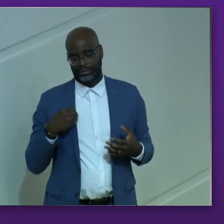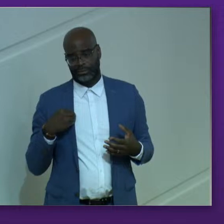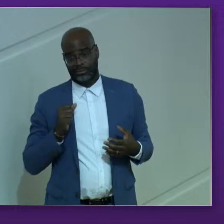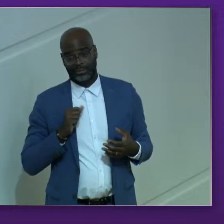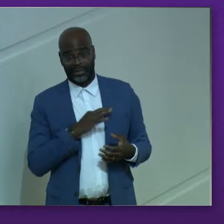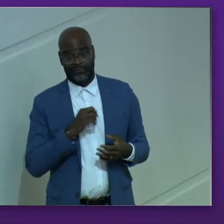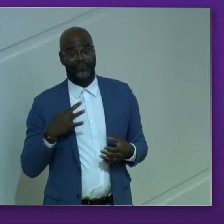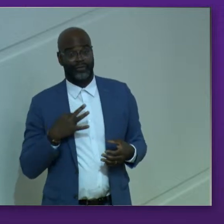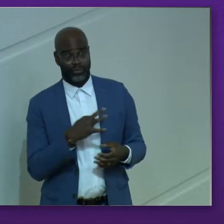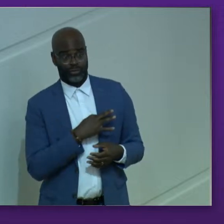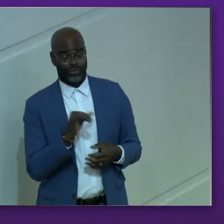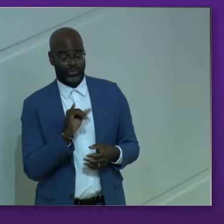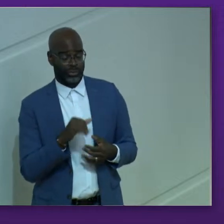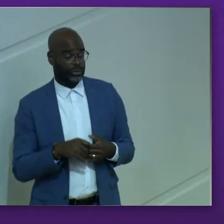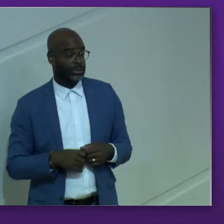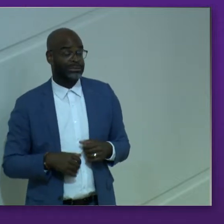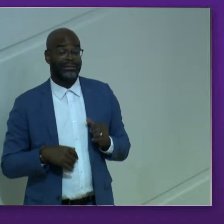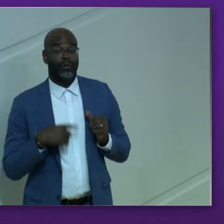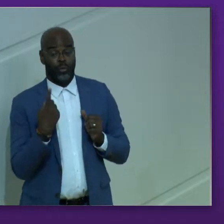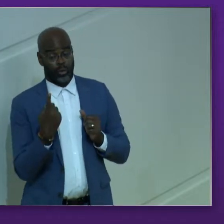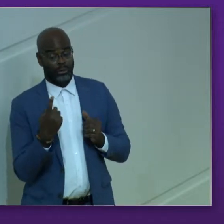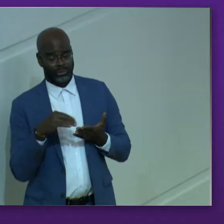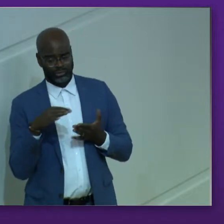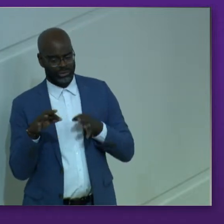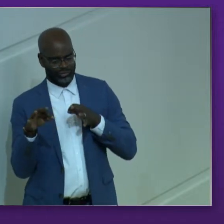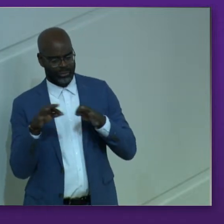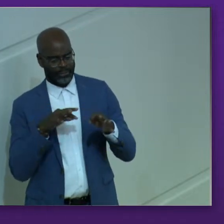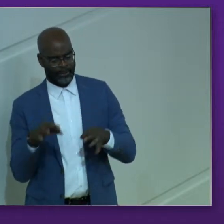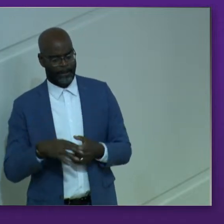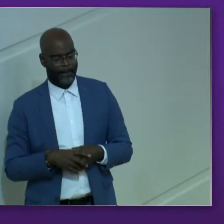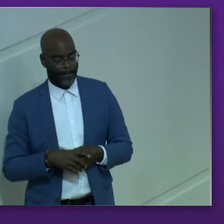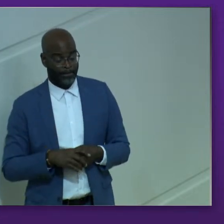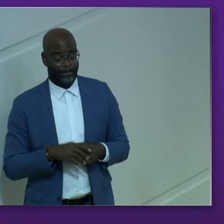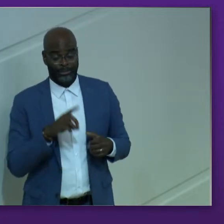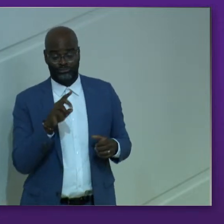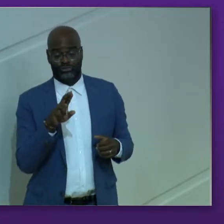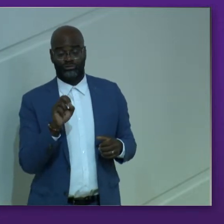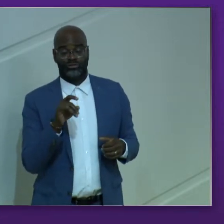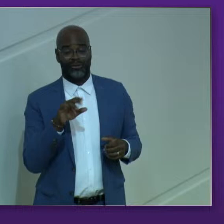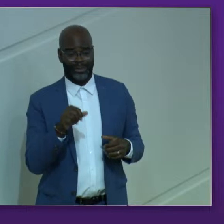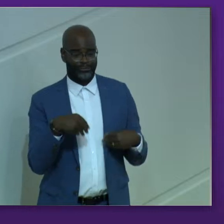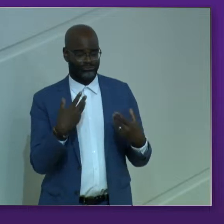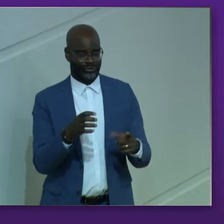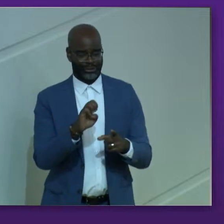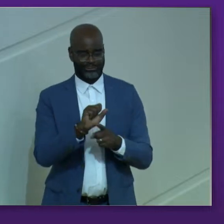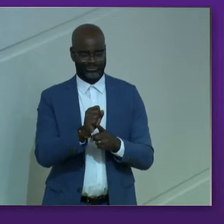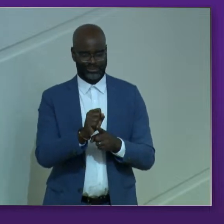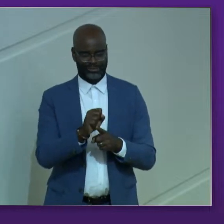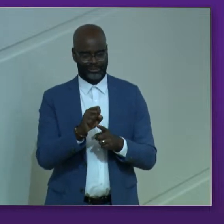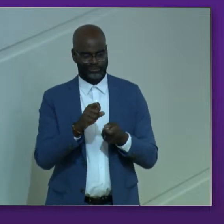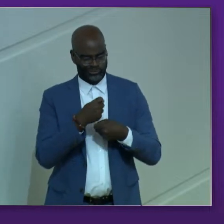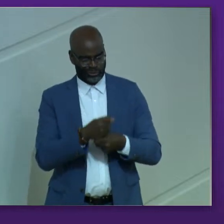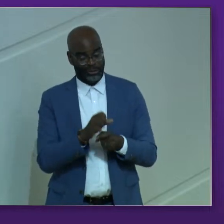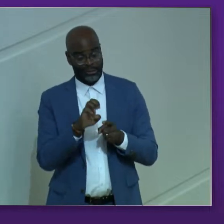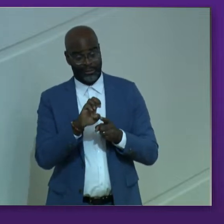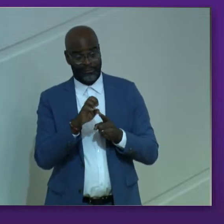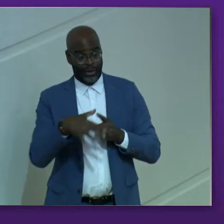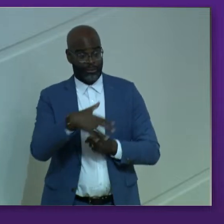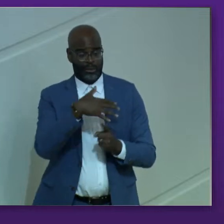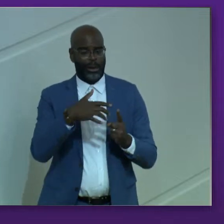AND CODESIGNED THE CALENDARS IN COMMUNITY PRACTICE FOR STUDENTS AND STAFF AND FACULTY. AS ONE OF HER STUDENTS